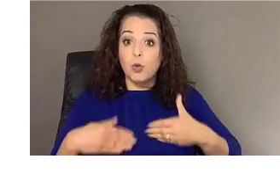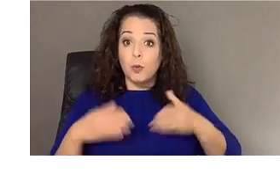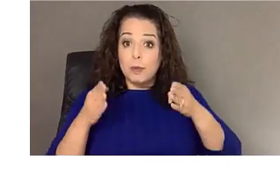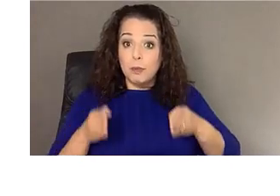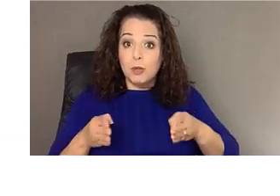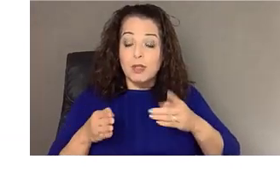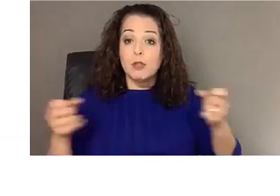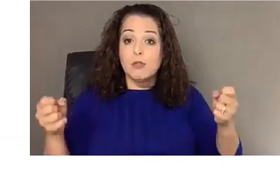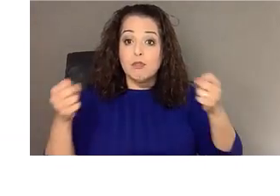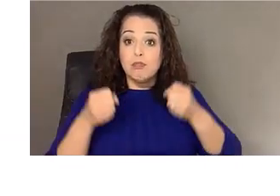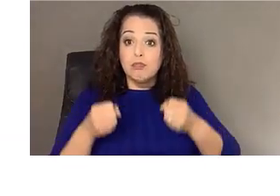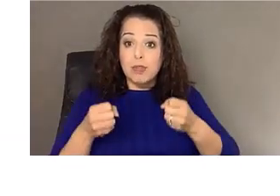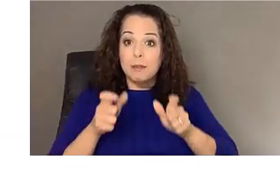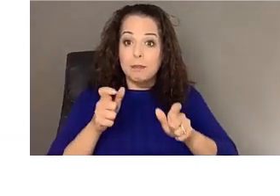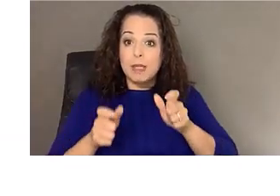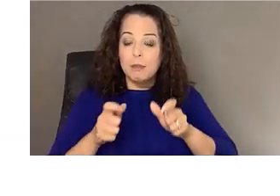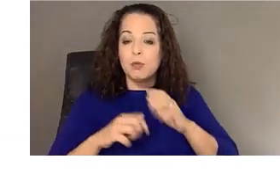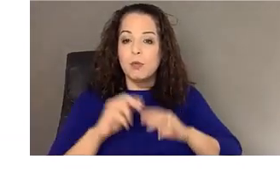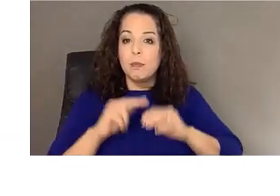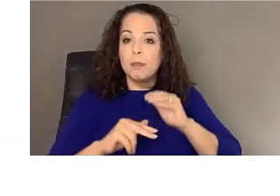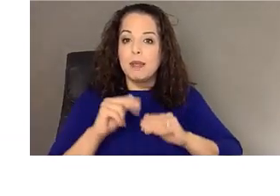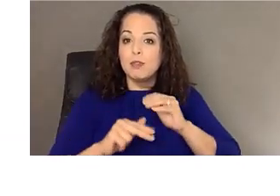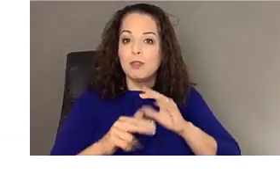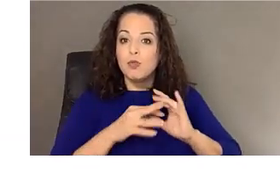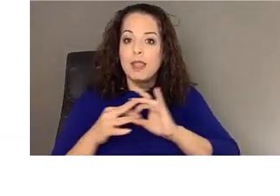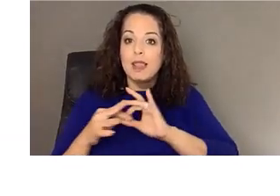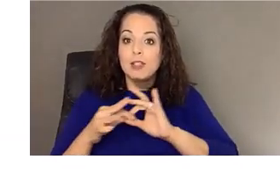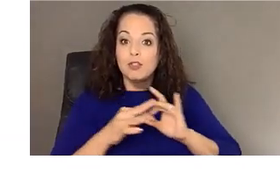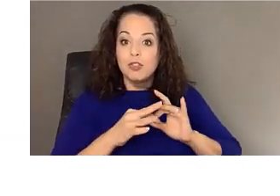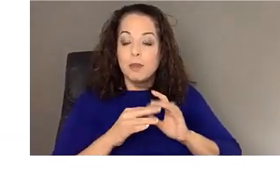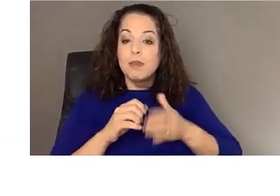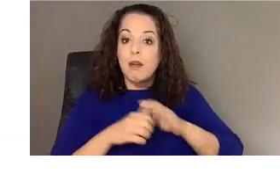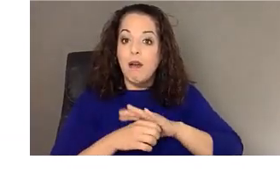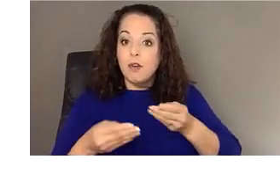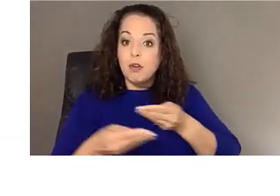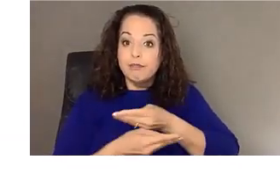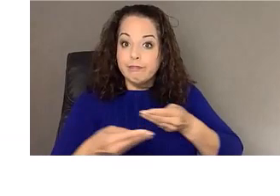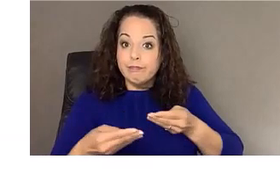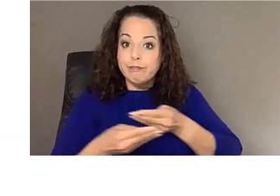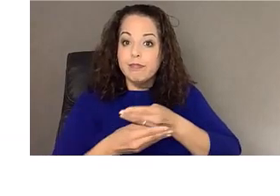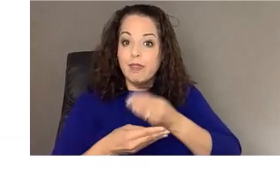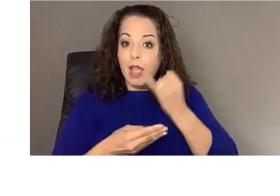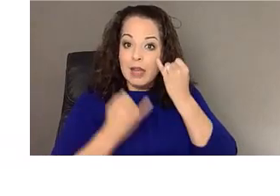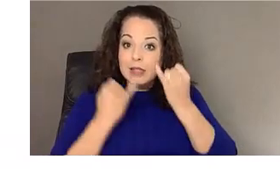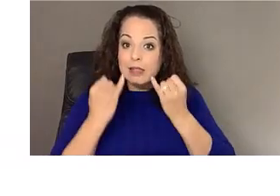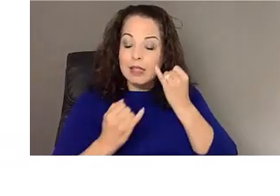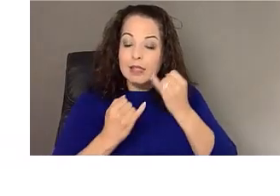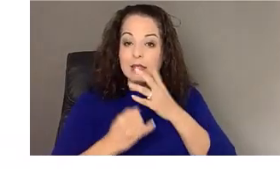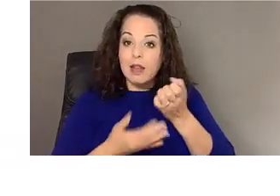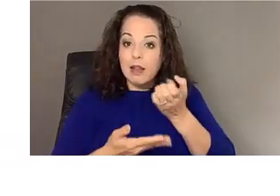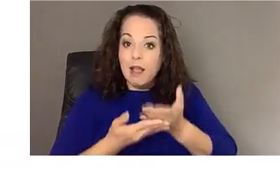to build relationships and uncover needs, share ideas and evidence aiming to improve job productivity.